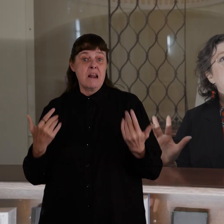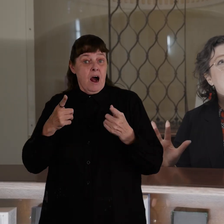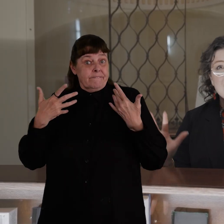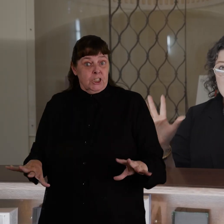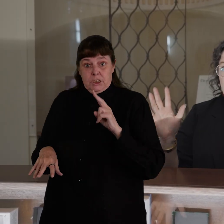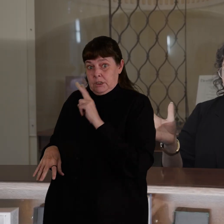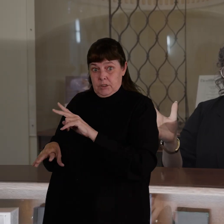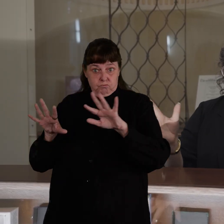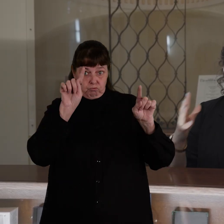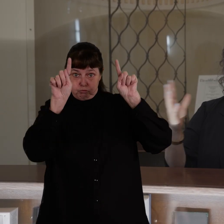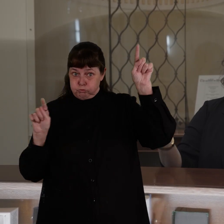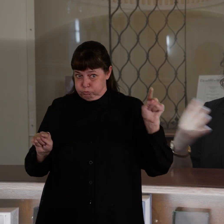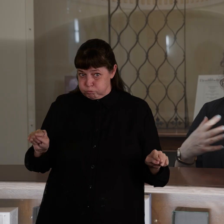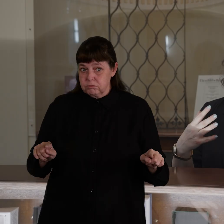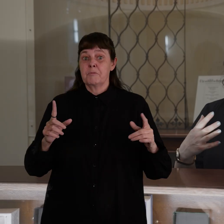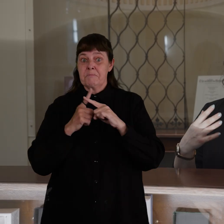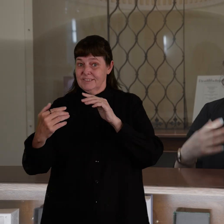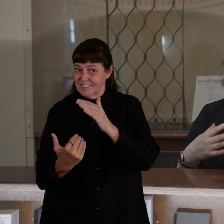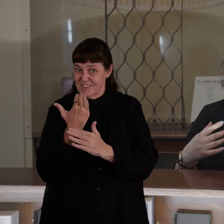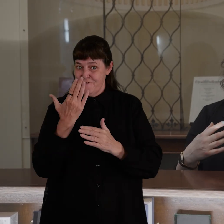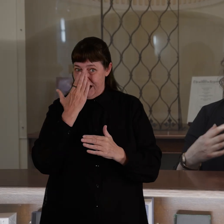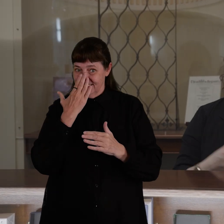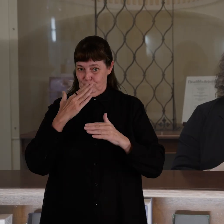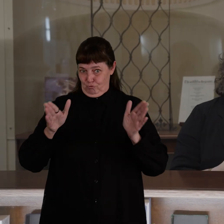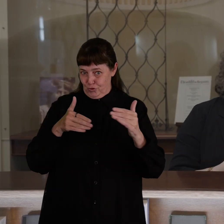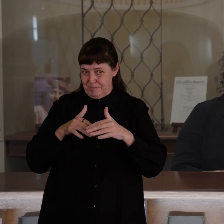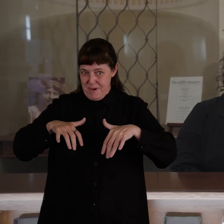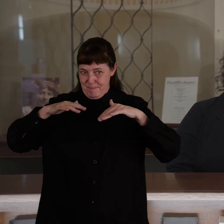you've seen some of the features and our main entry point of Parliament House, I'll take you